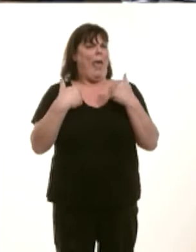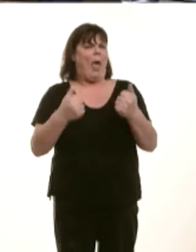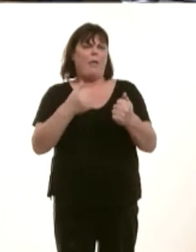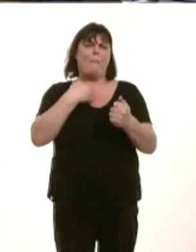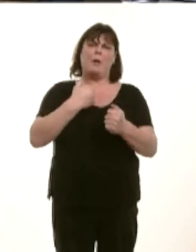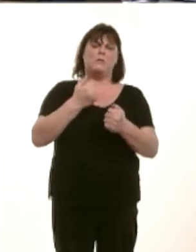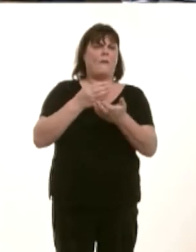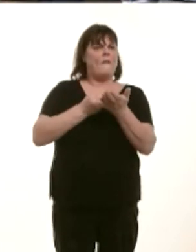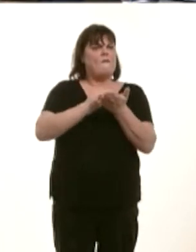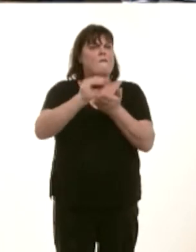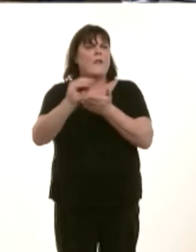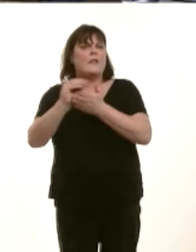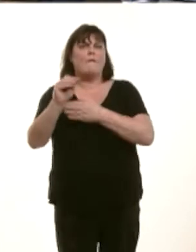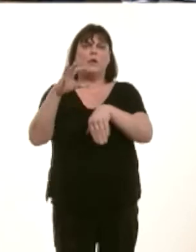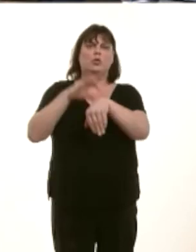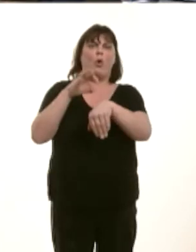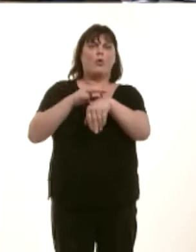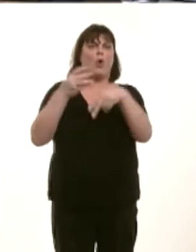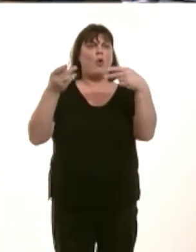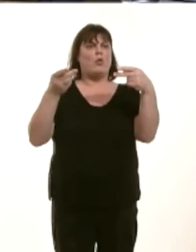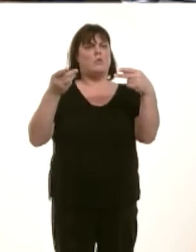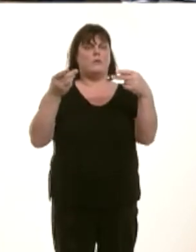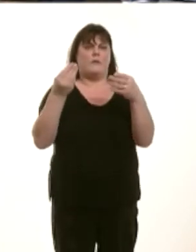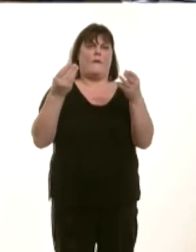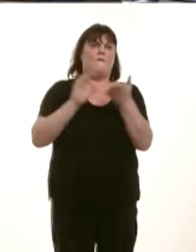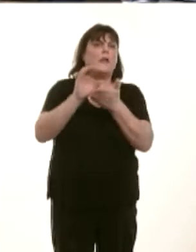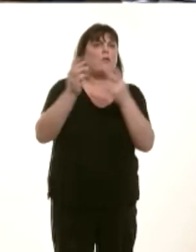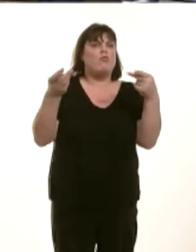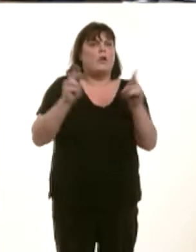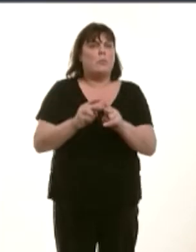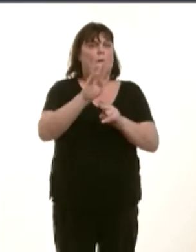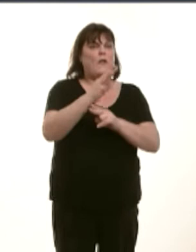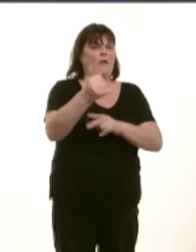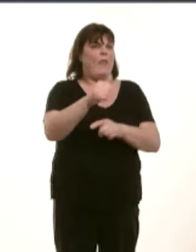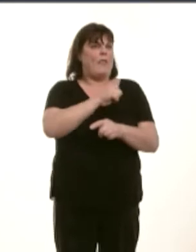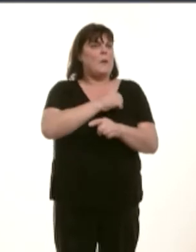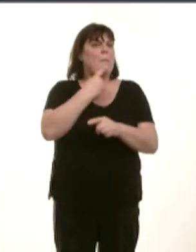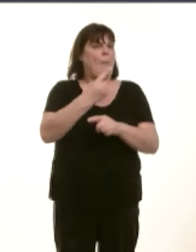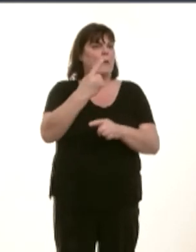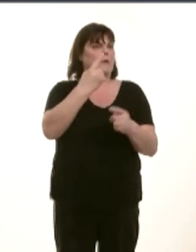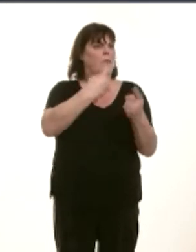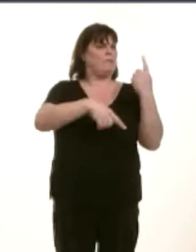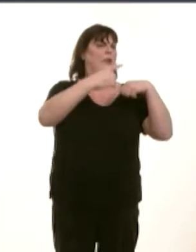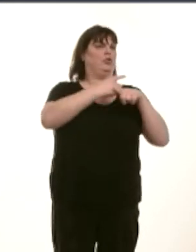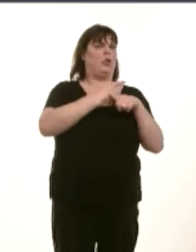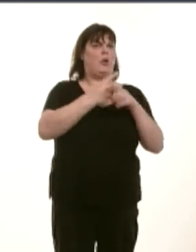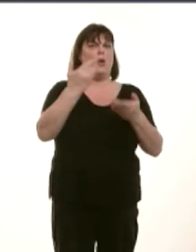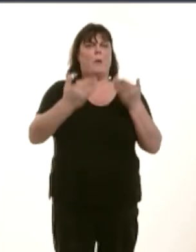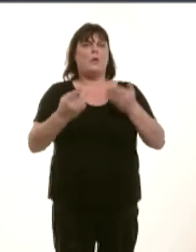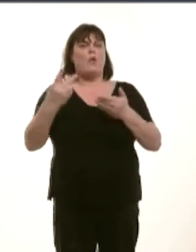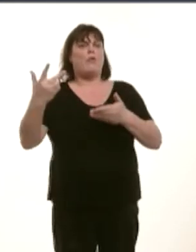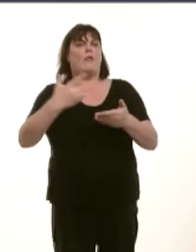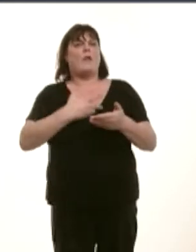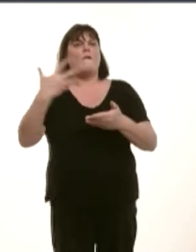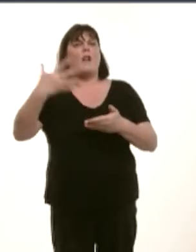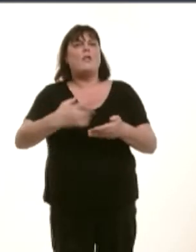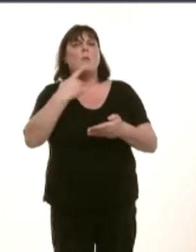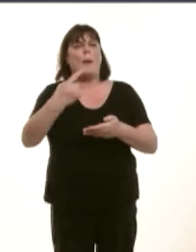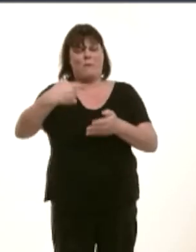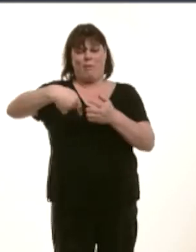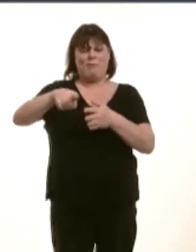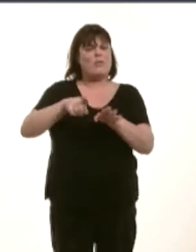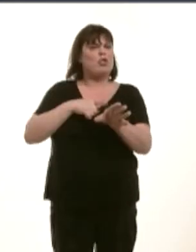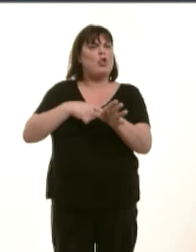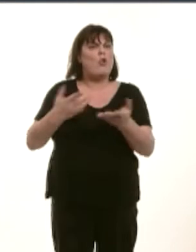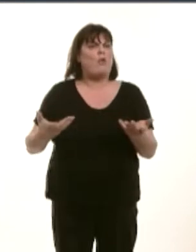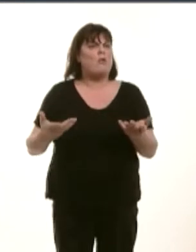from over £45,000 in 2012-13 to less than £3,500 in this financial year? Is it not